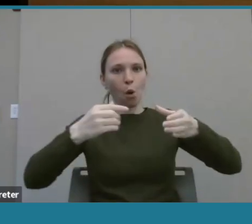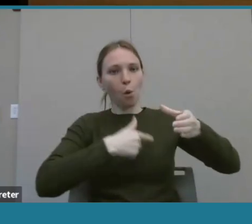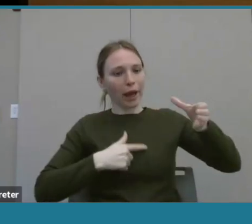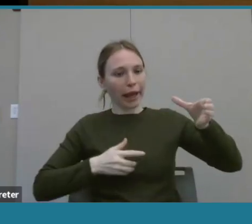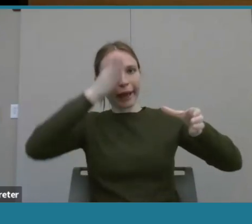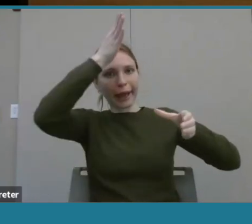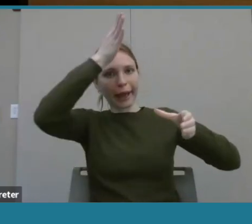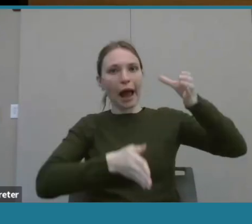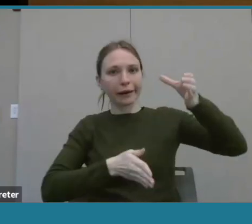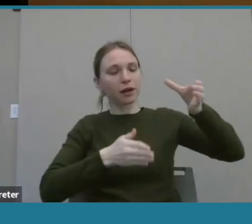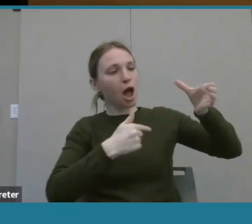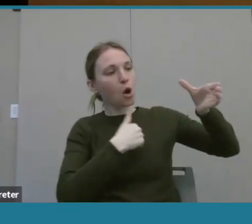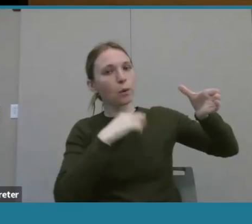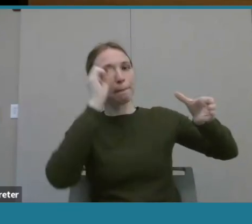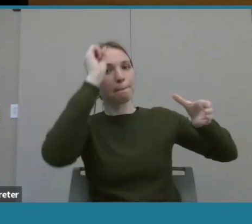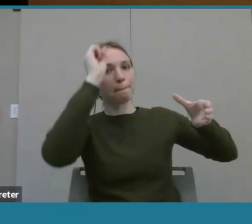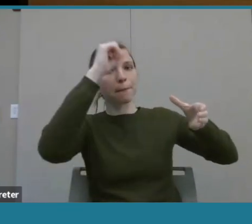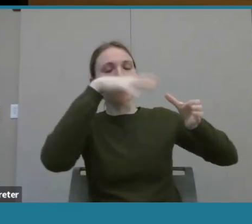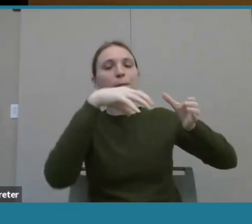it with plastic fishing lures that look like fish and squid.